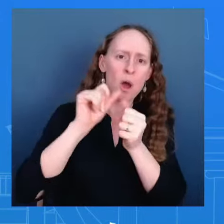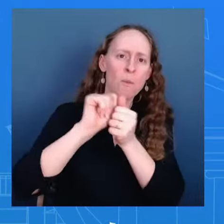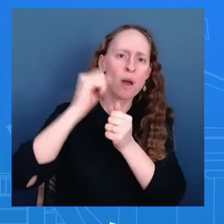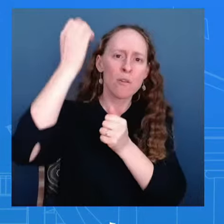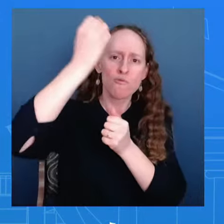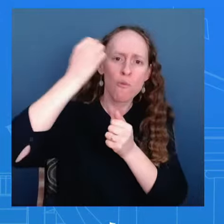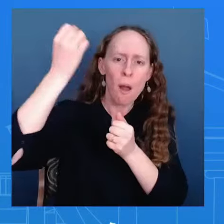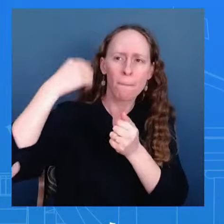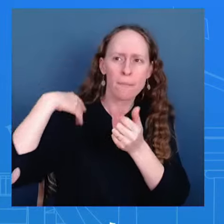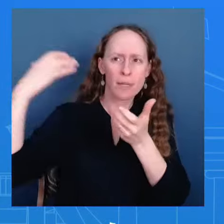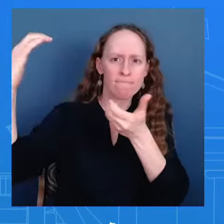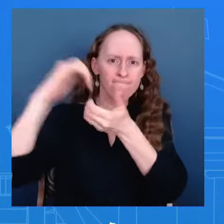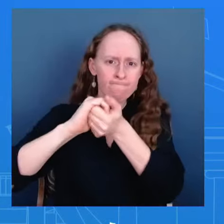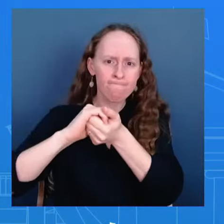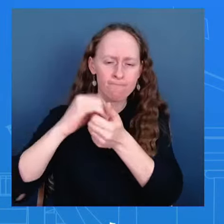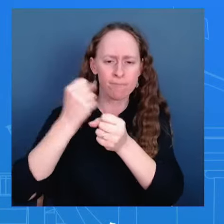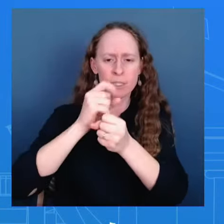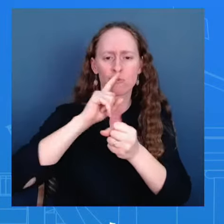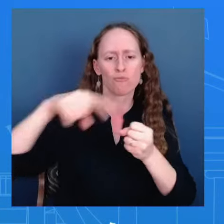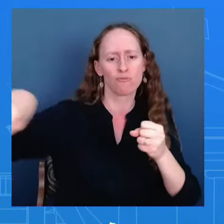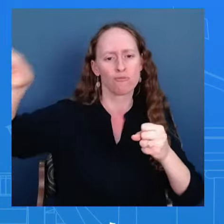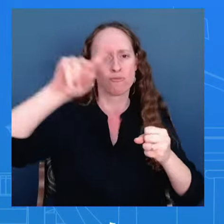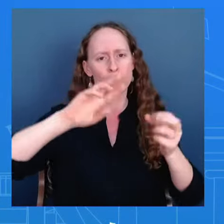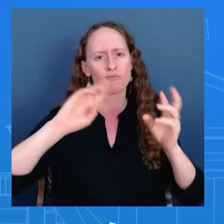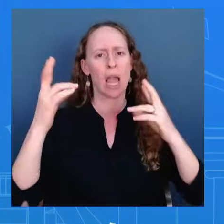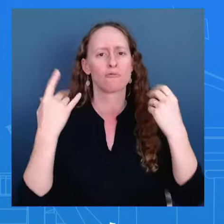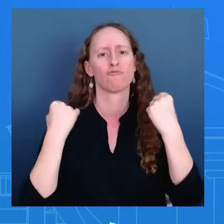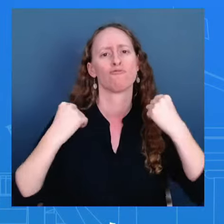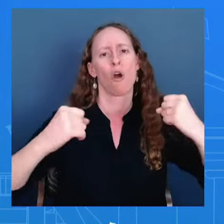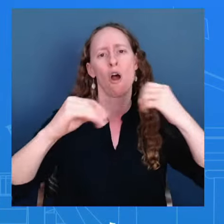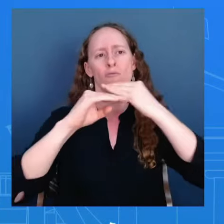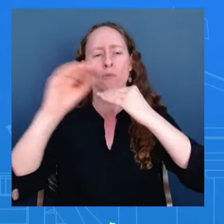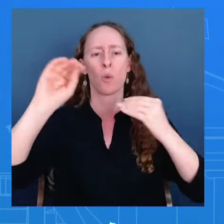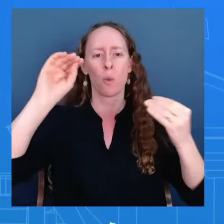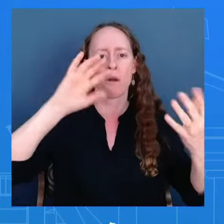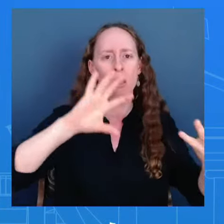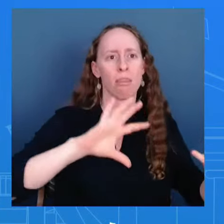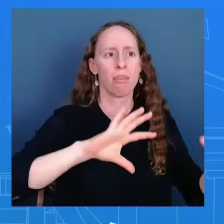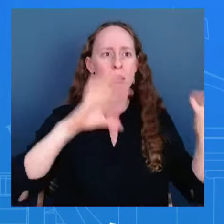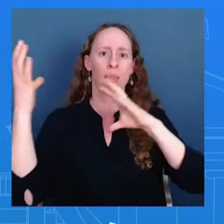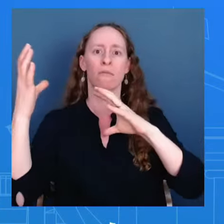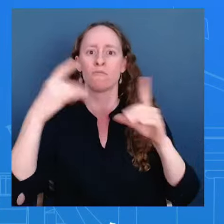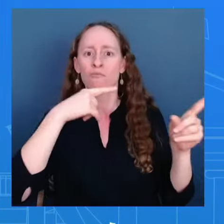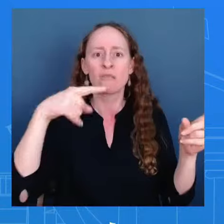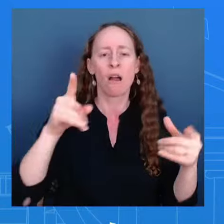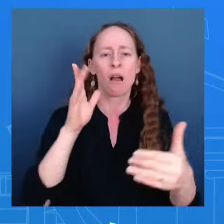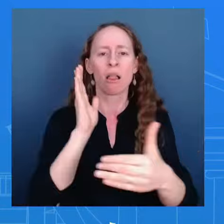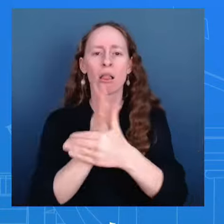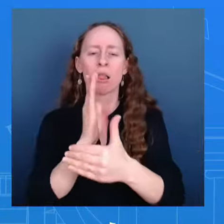but for them overseas. Ms. Jean-Pierre: Josh. The Press: Can I ask a question about the talk the president